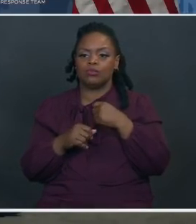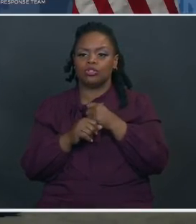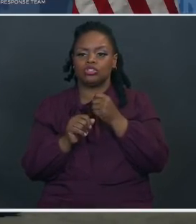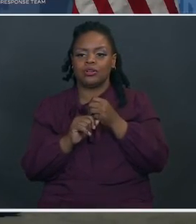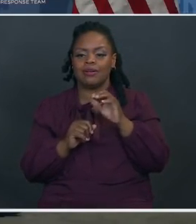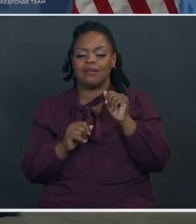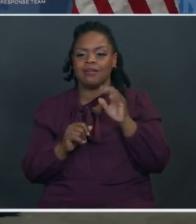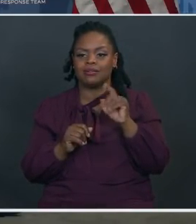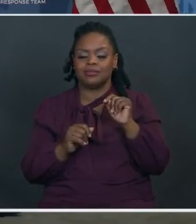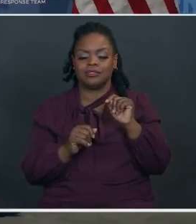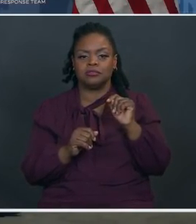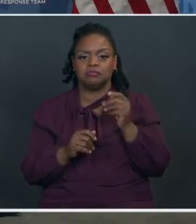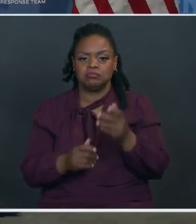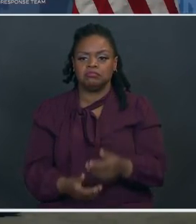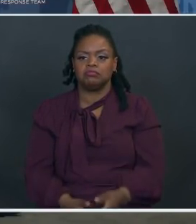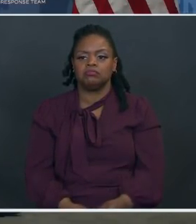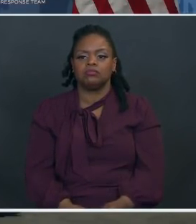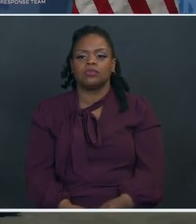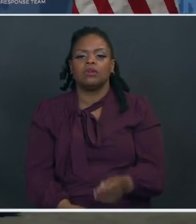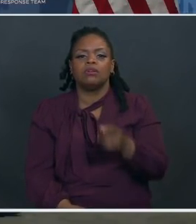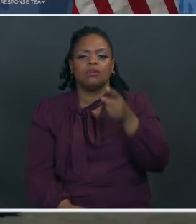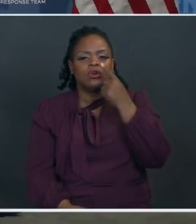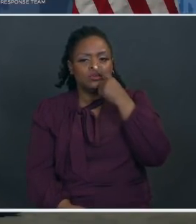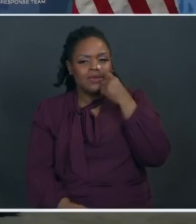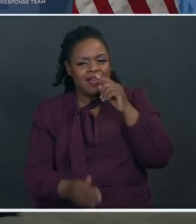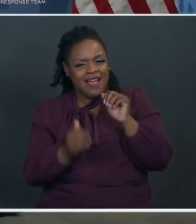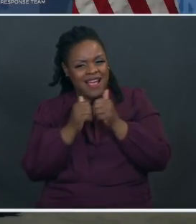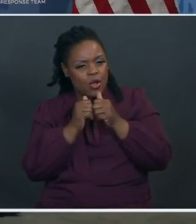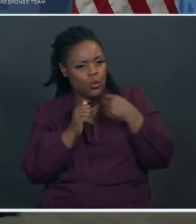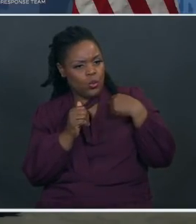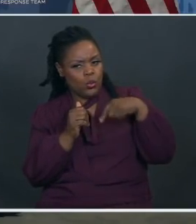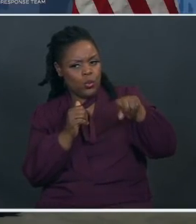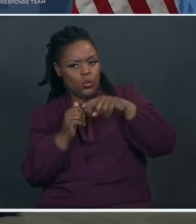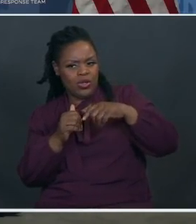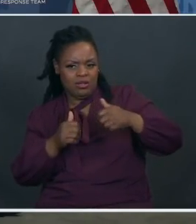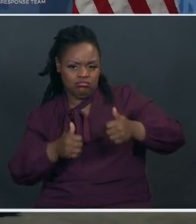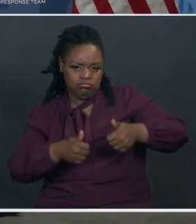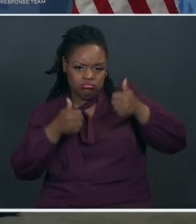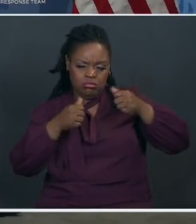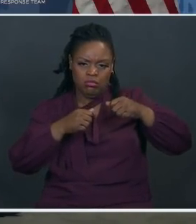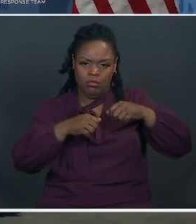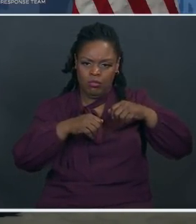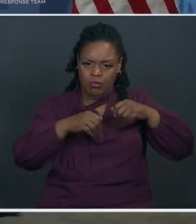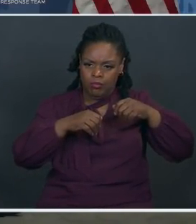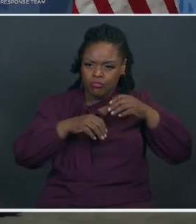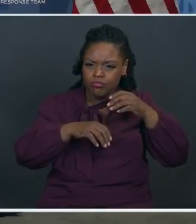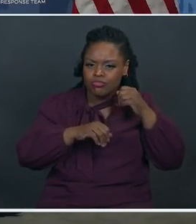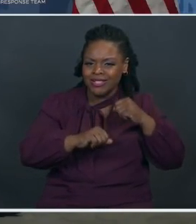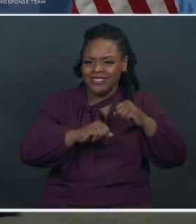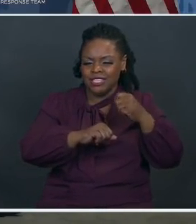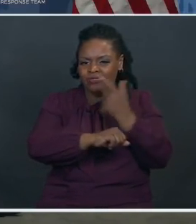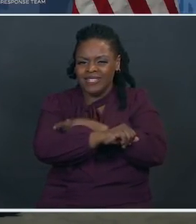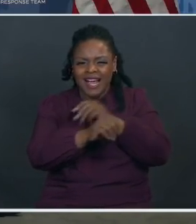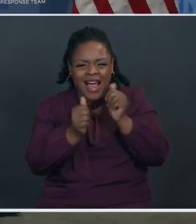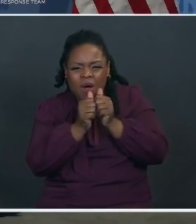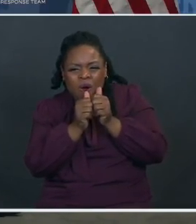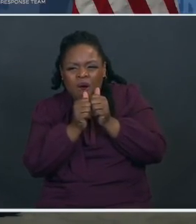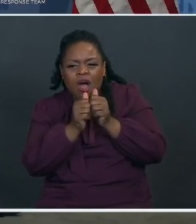can maybe hasten the production of vaccine related products. Regarding these new doses from Moderna and Pfizer